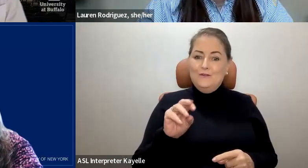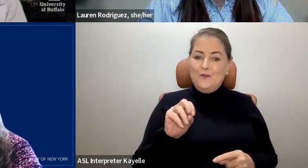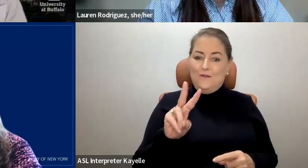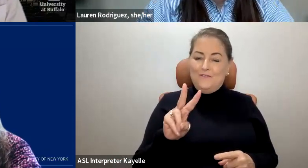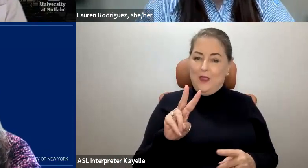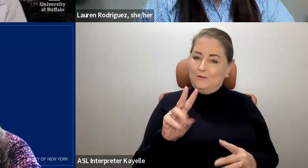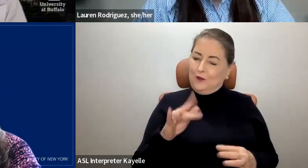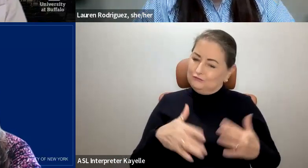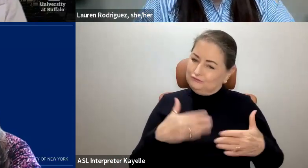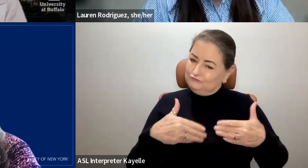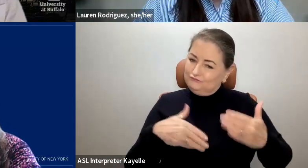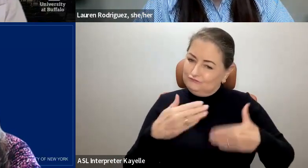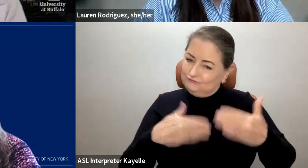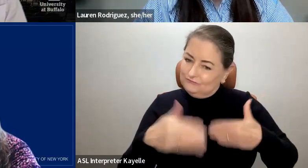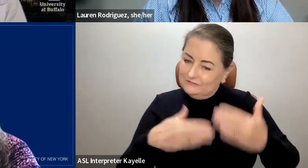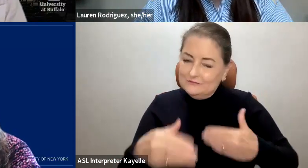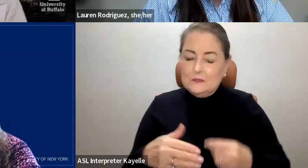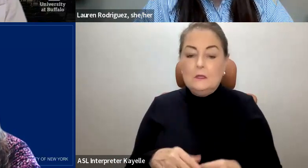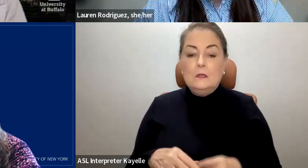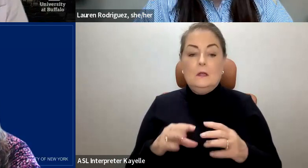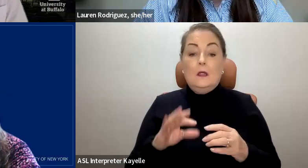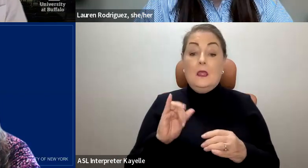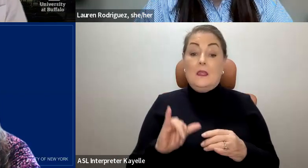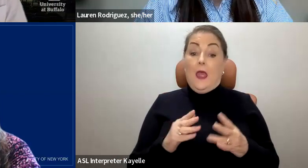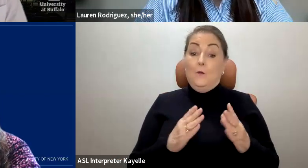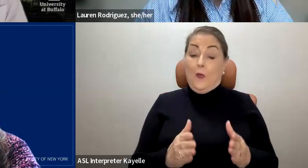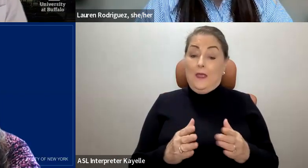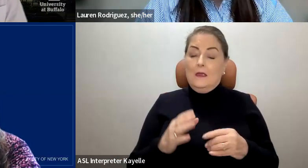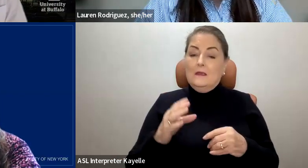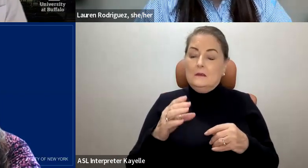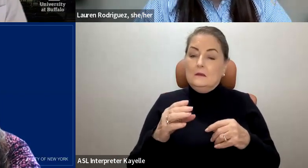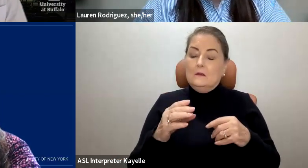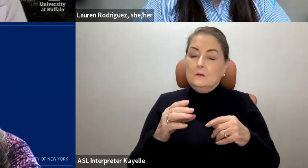start. And by doing so that allowed us a lot of time to work